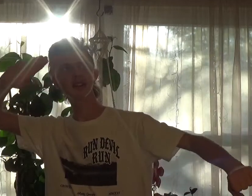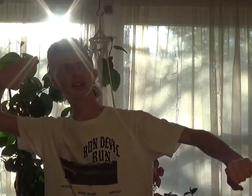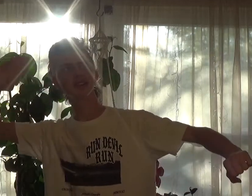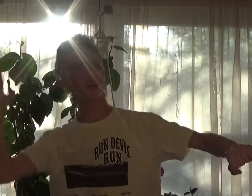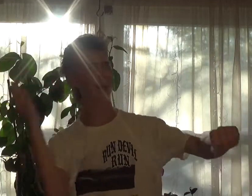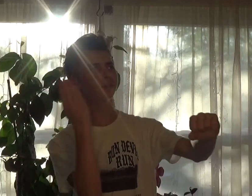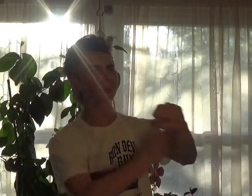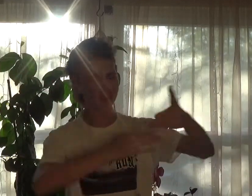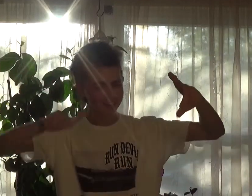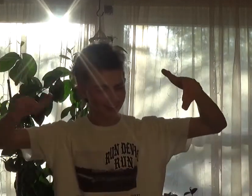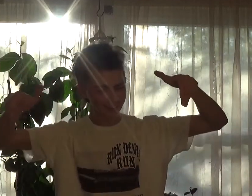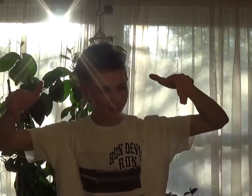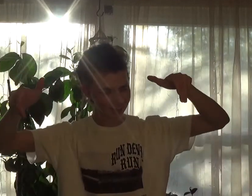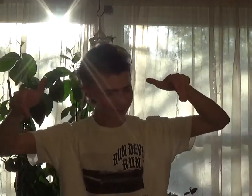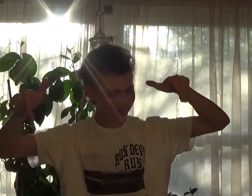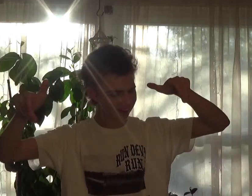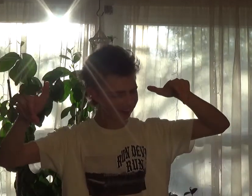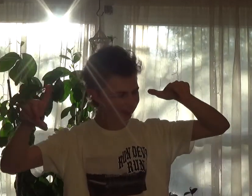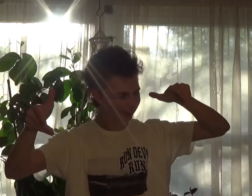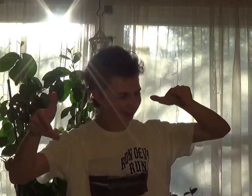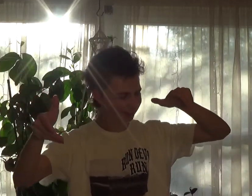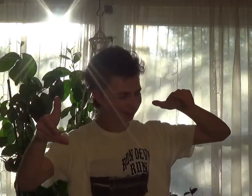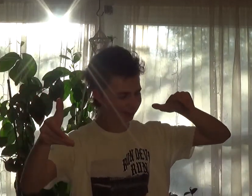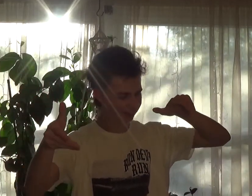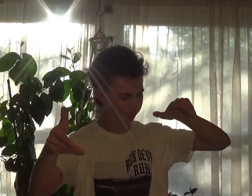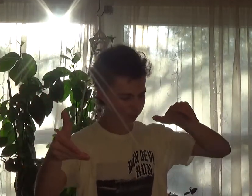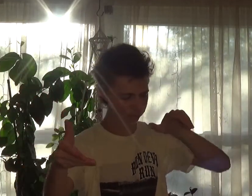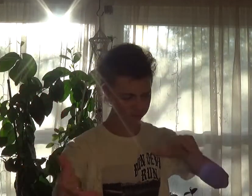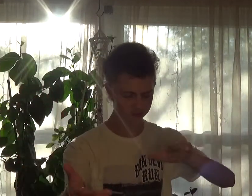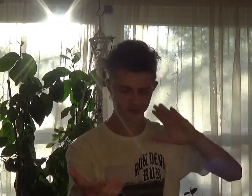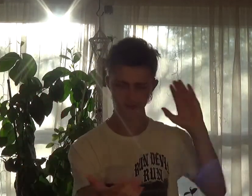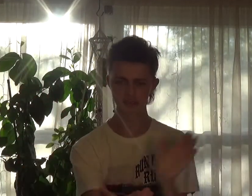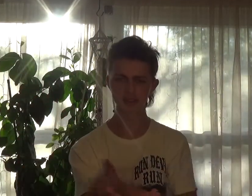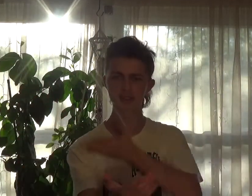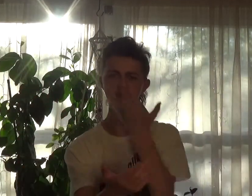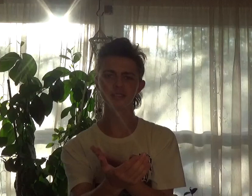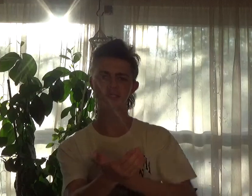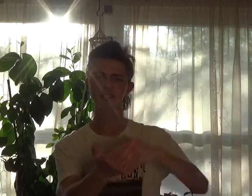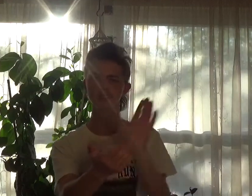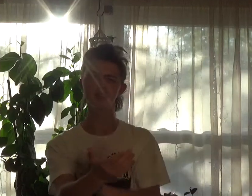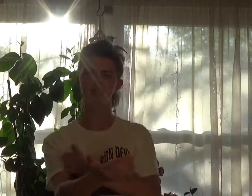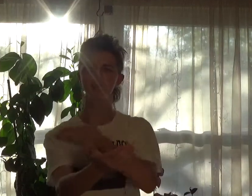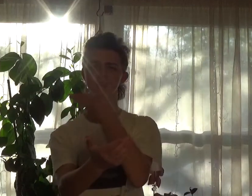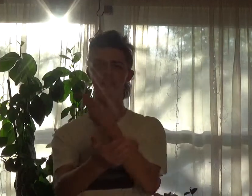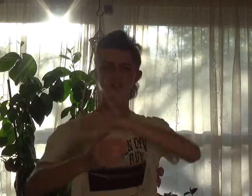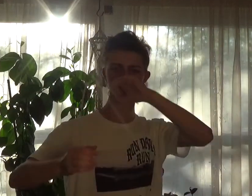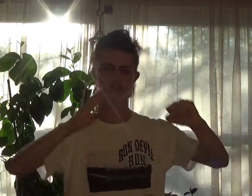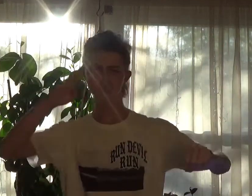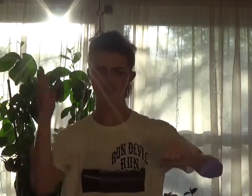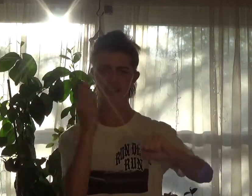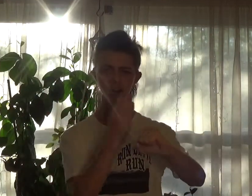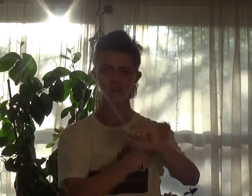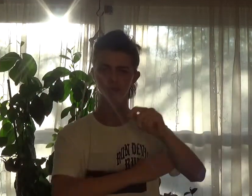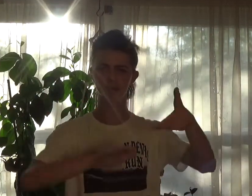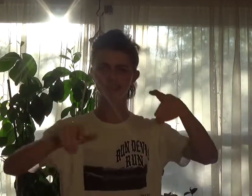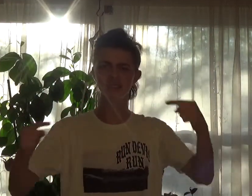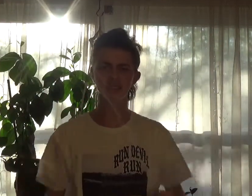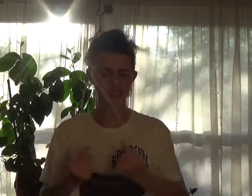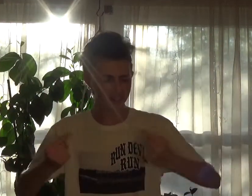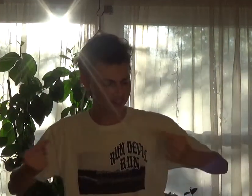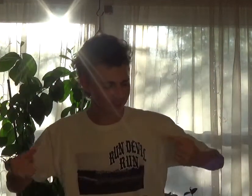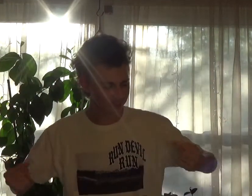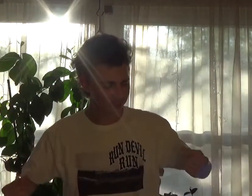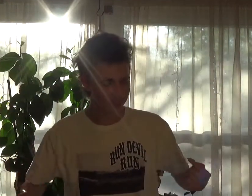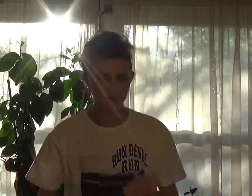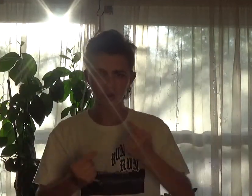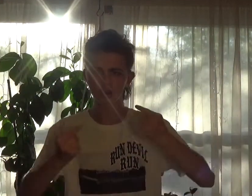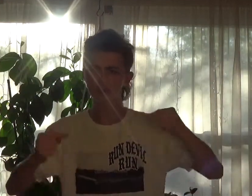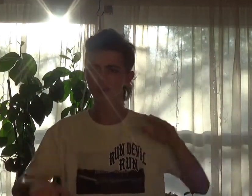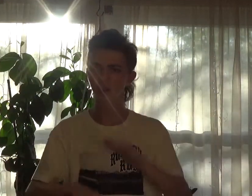And the Son went down (2x)